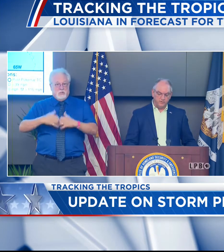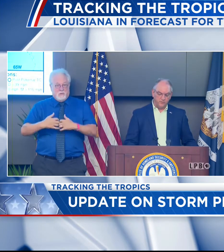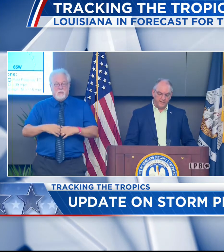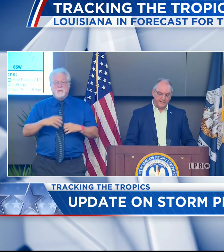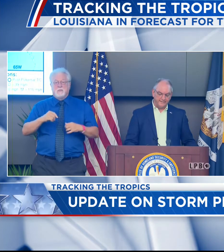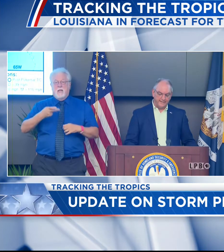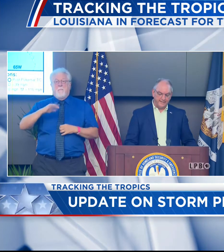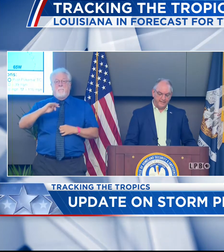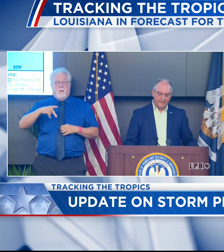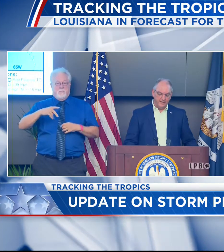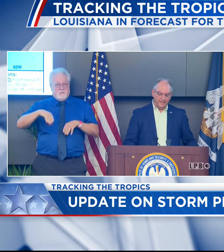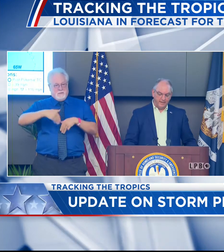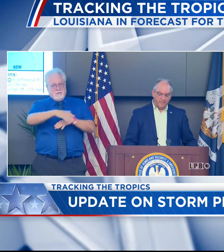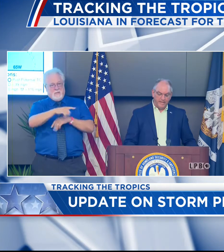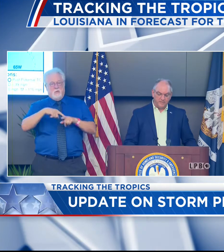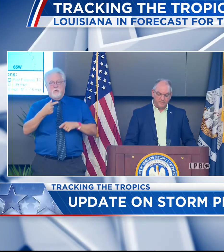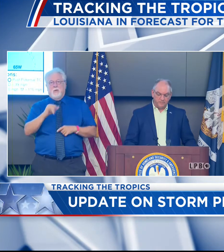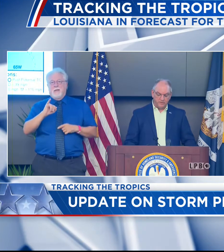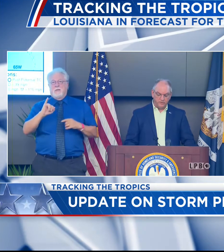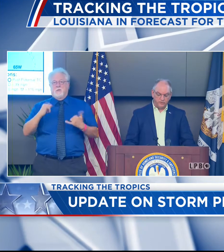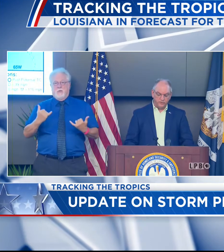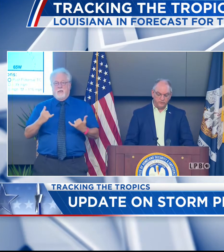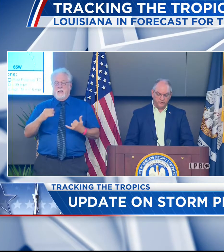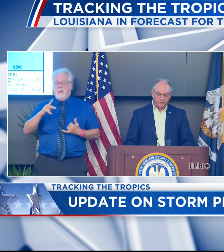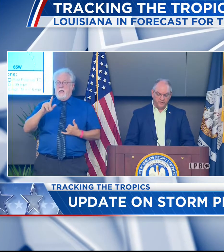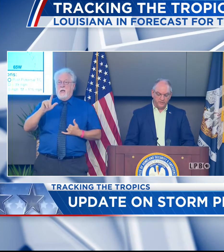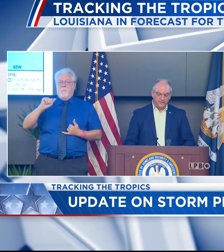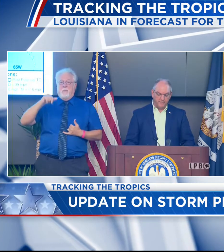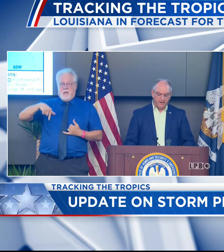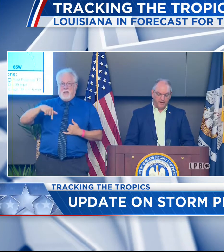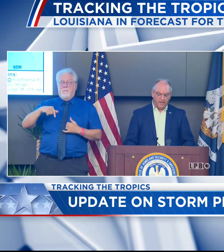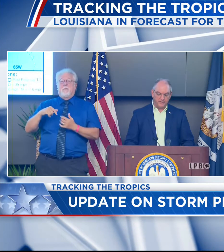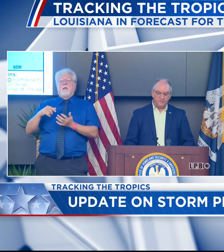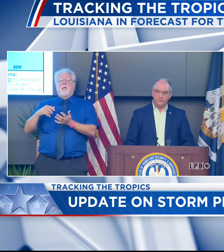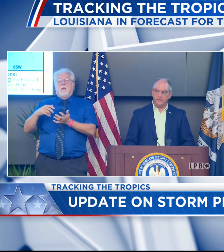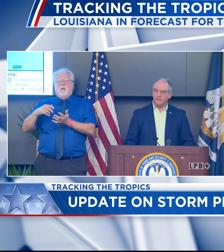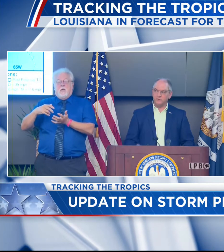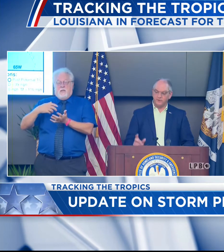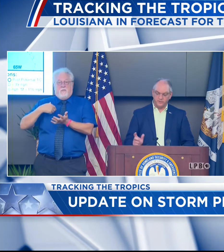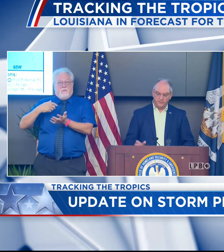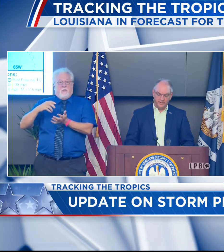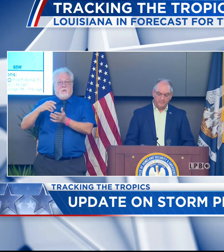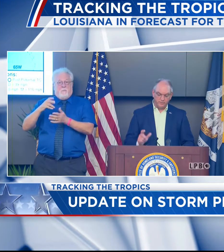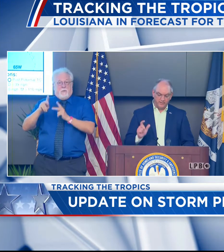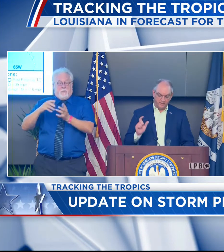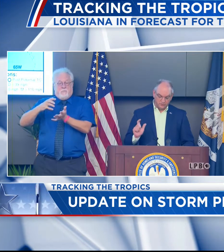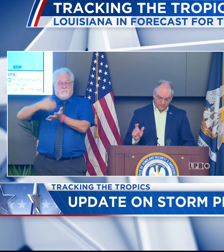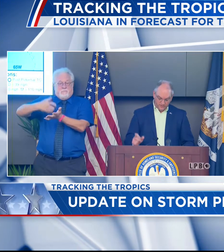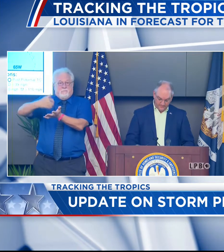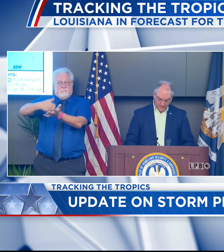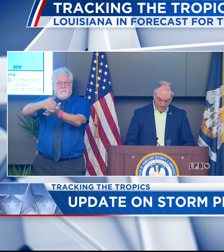THE LEVEE. ALSO, TWO GENERATORS THAT HAVE BEEN DELIVERED.